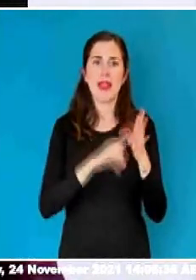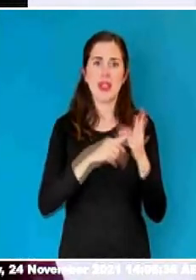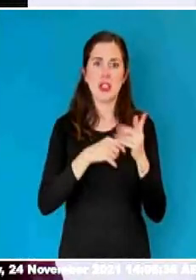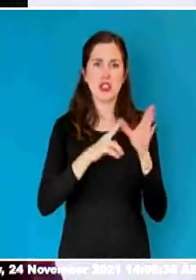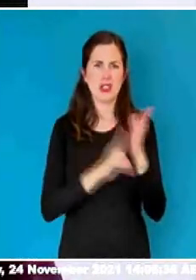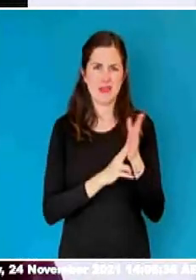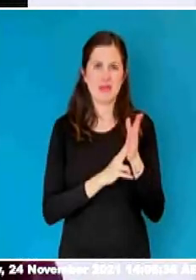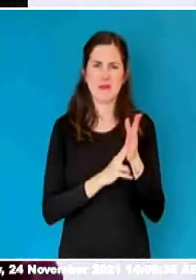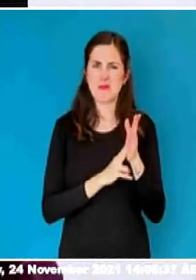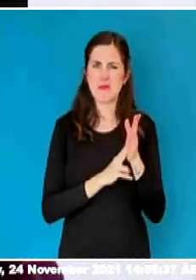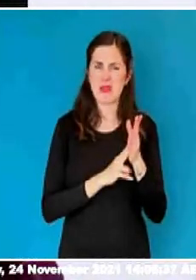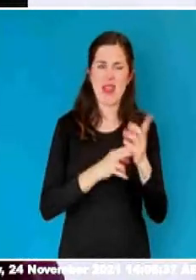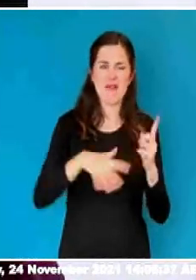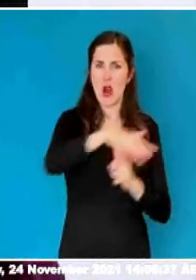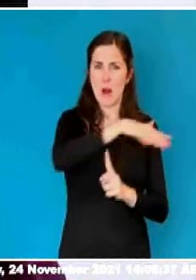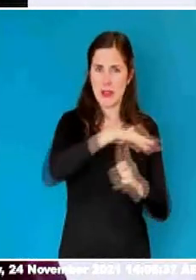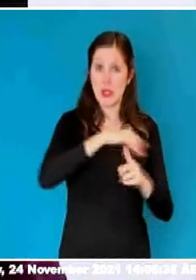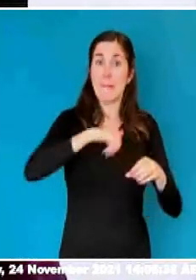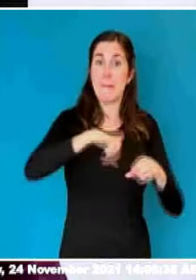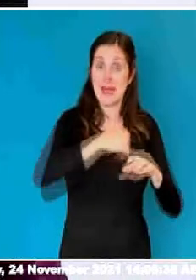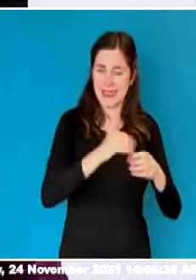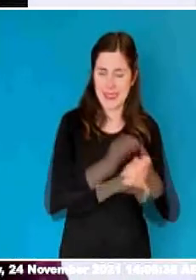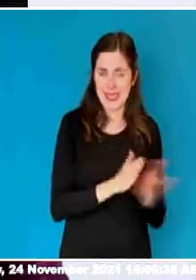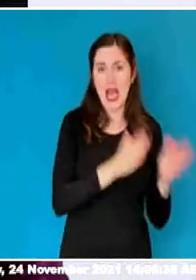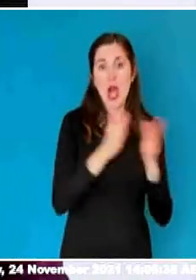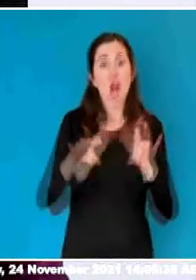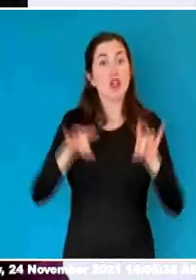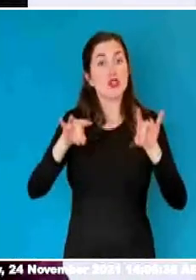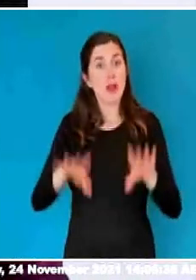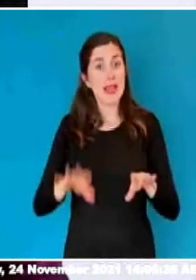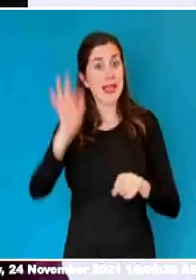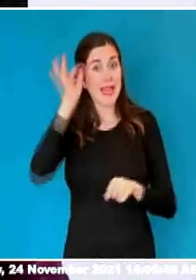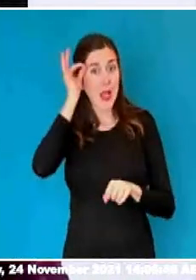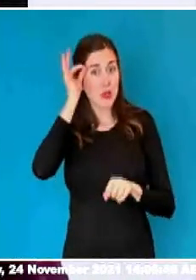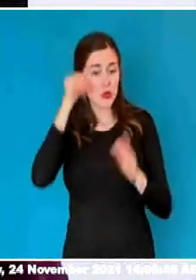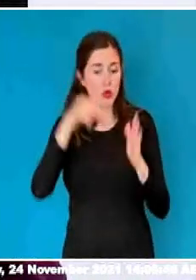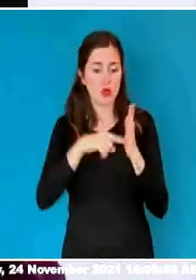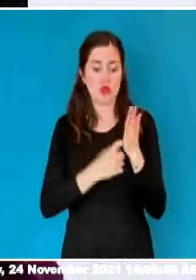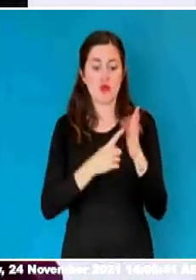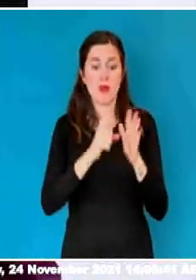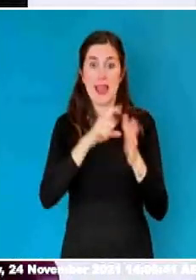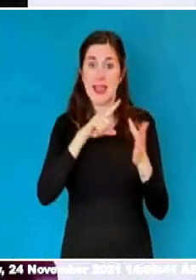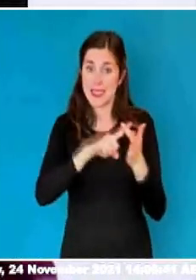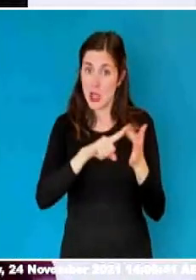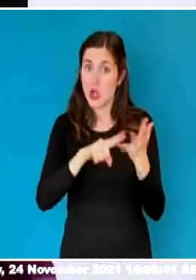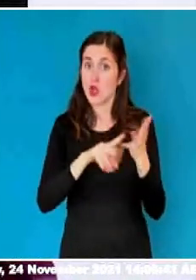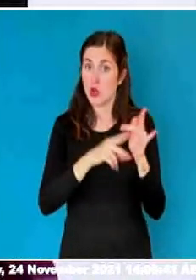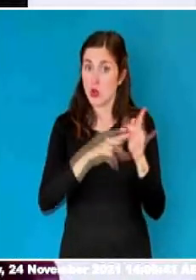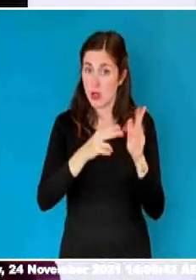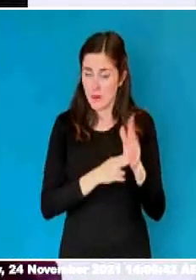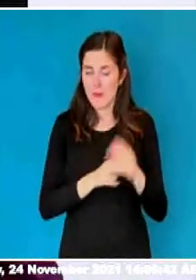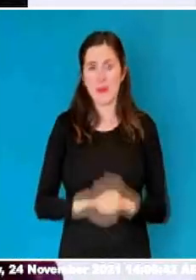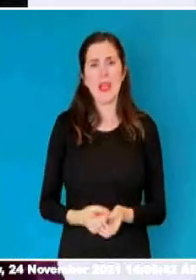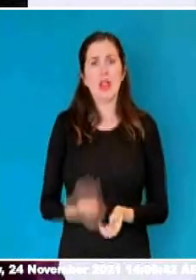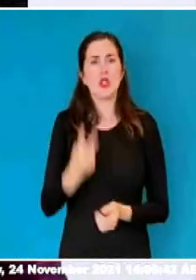Medicine and the Australian Council of Trade Unions, together with two expert advisors.